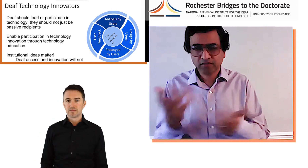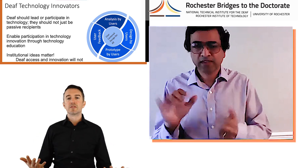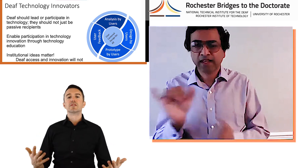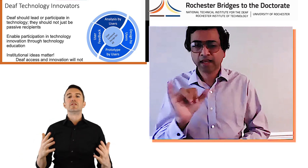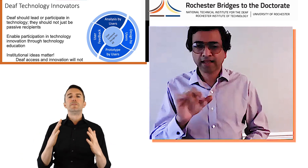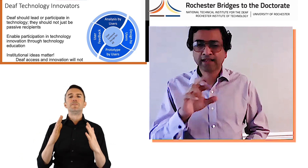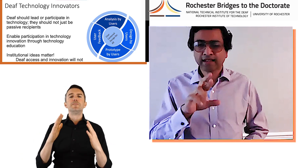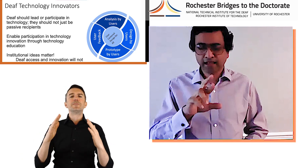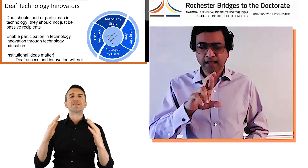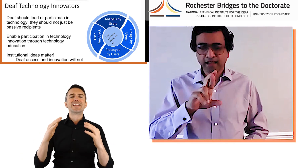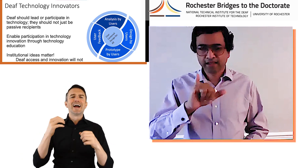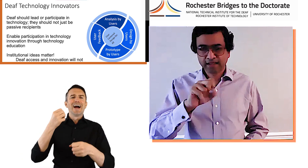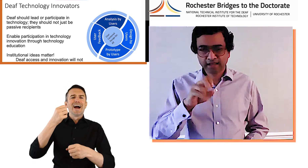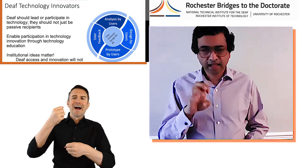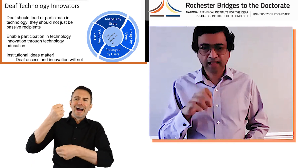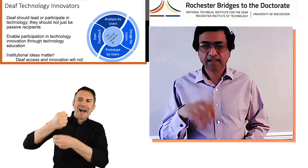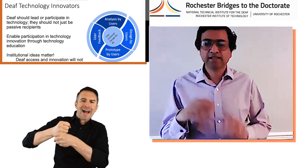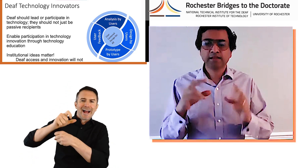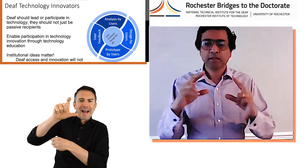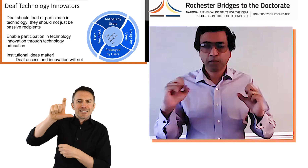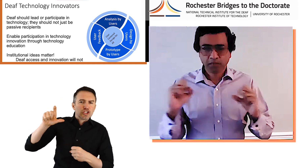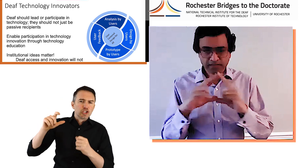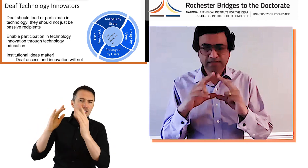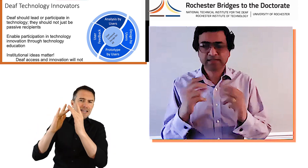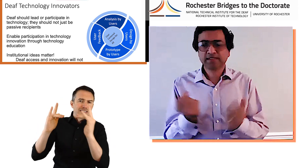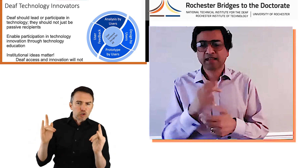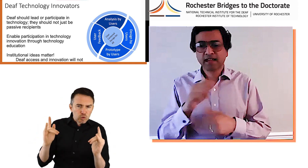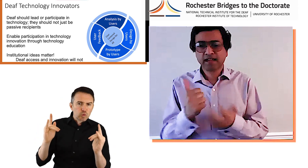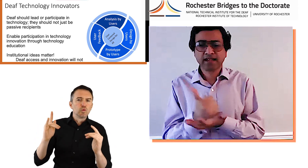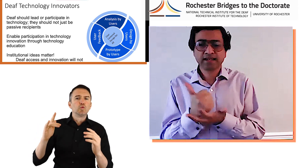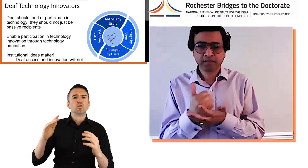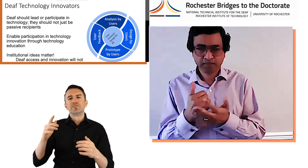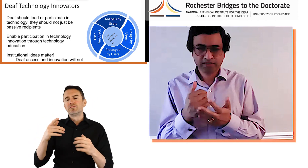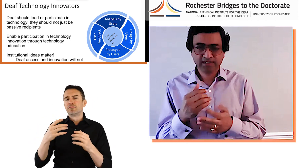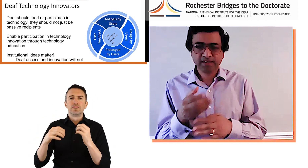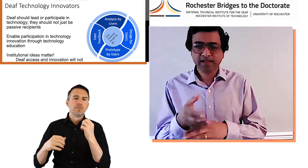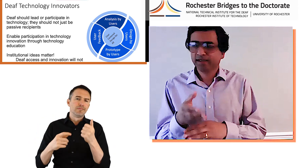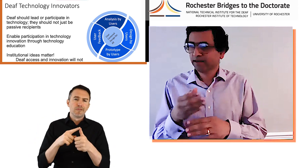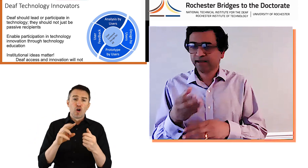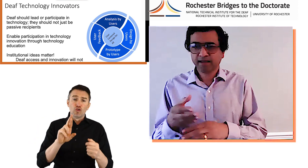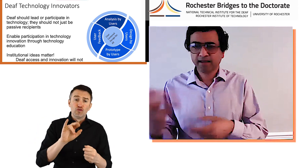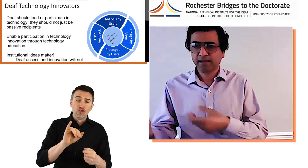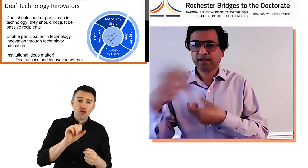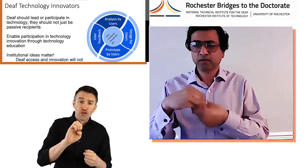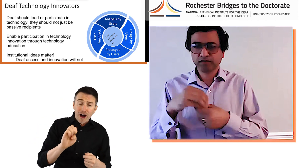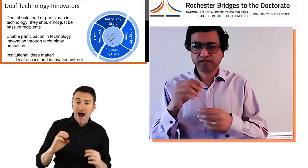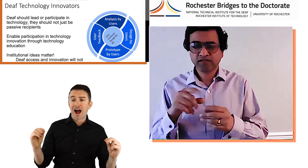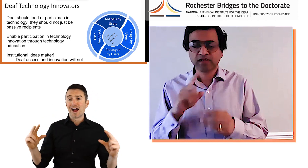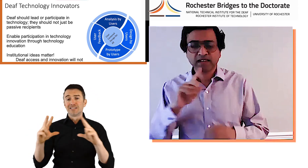all of that is important, and that's what the programs like Rise and Bridges are providing by including deaf and hard-of-hearing people